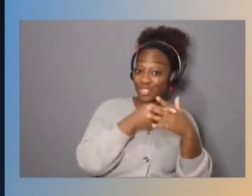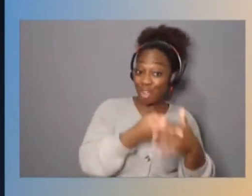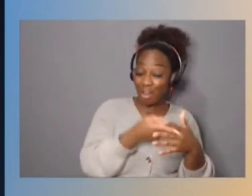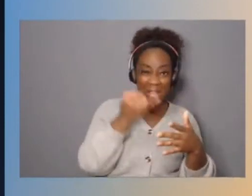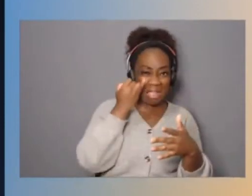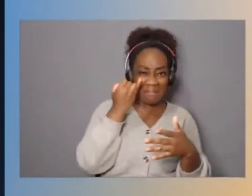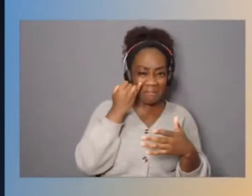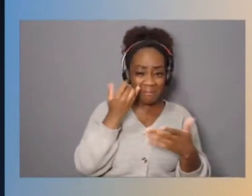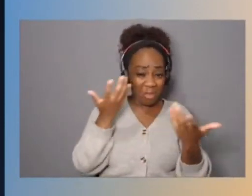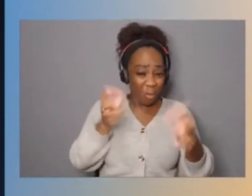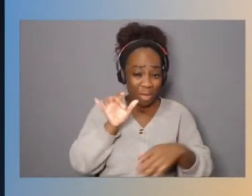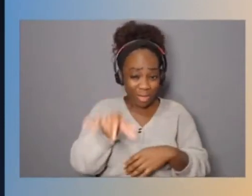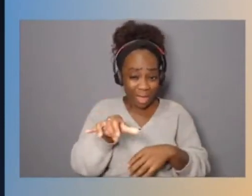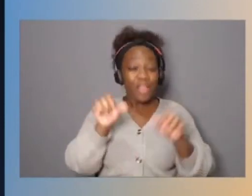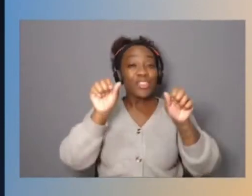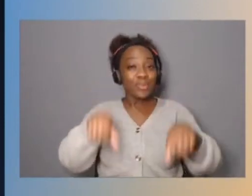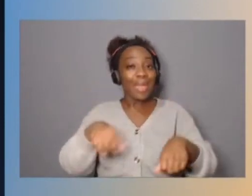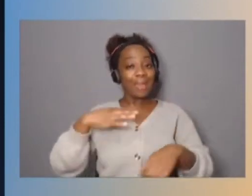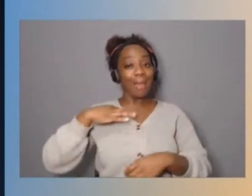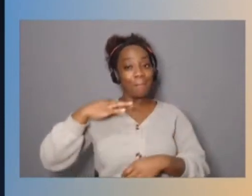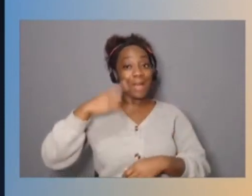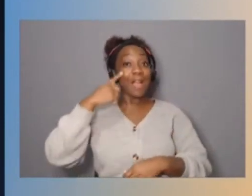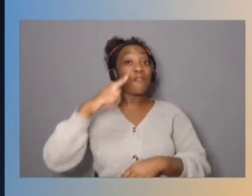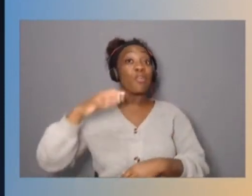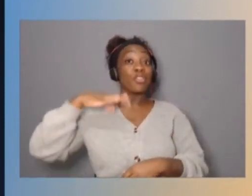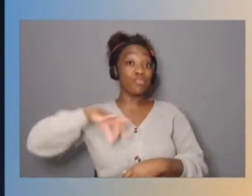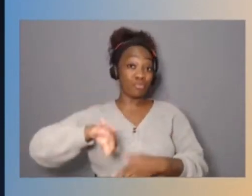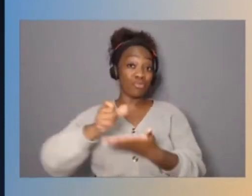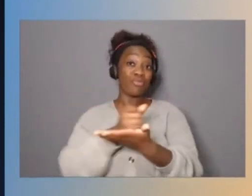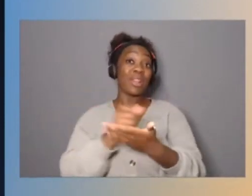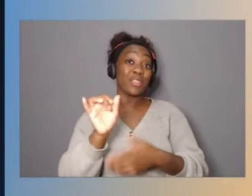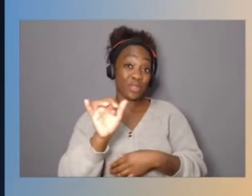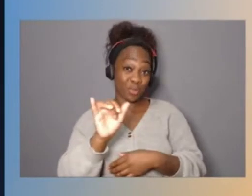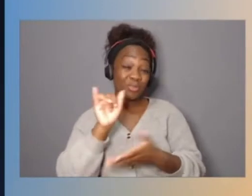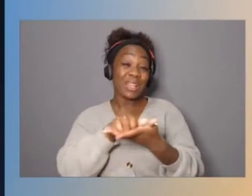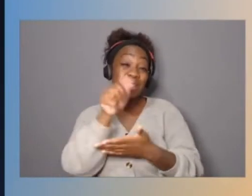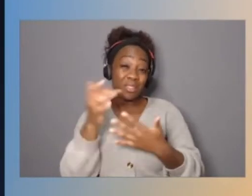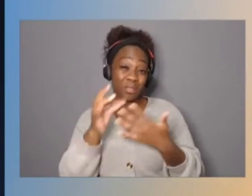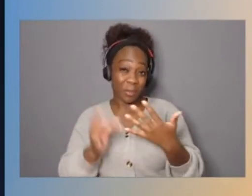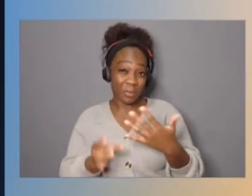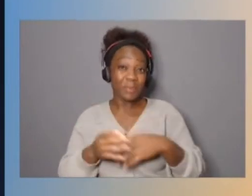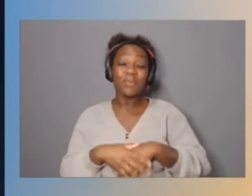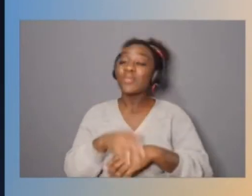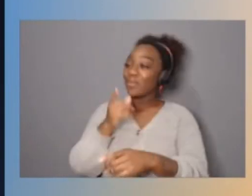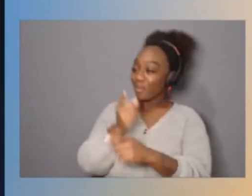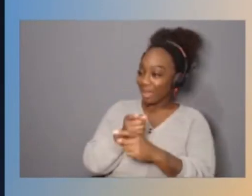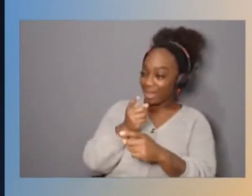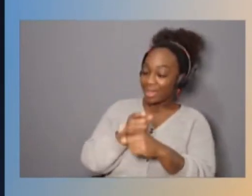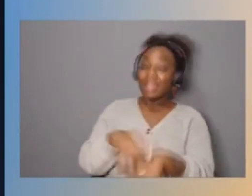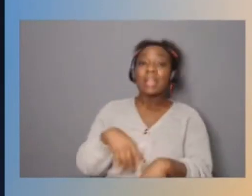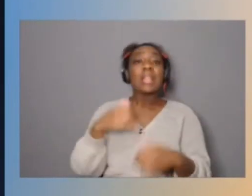That's all also an option. [Martin] Yeah, absolutely. So wanted to move on to the machine learning side. [Art] Absolutely, yeah.